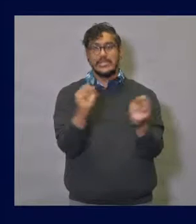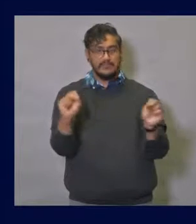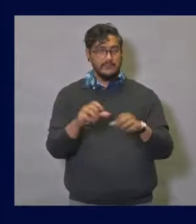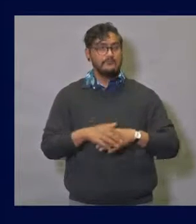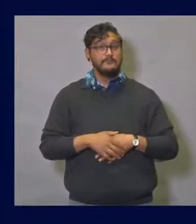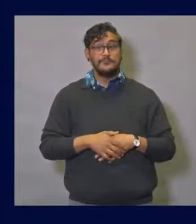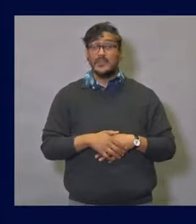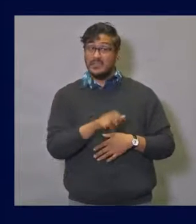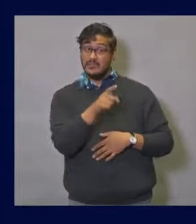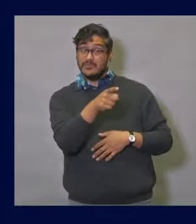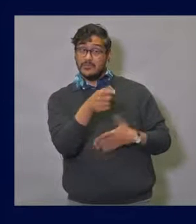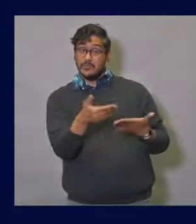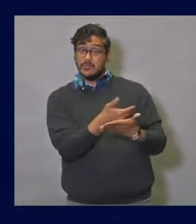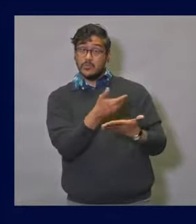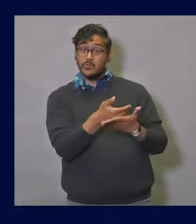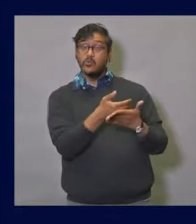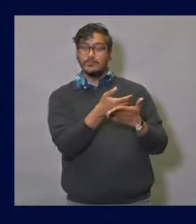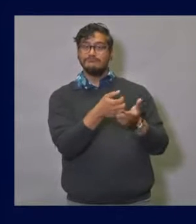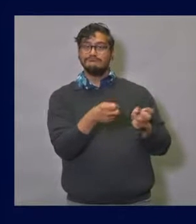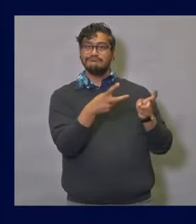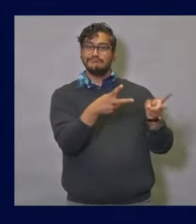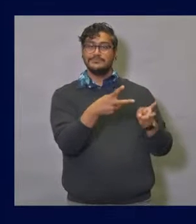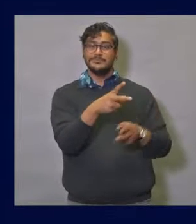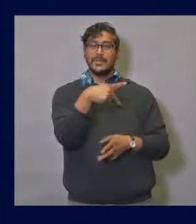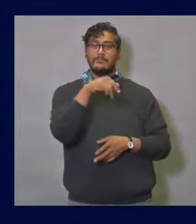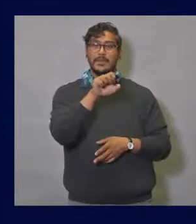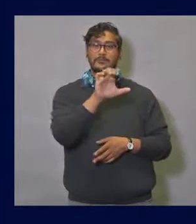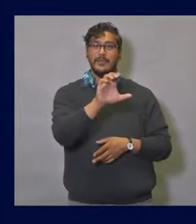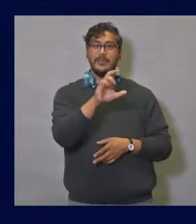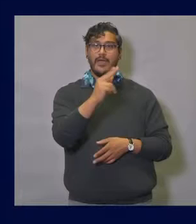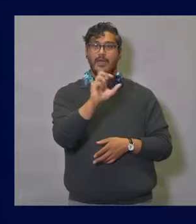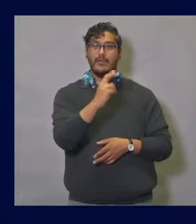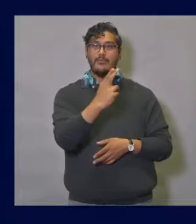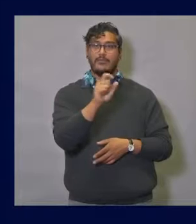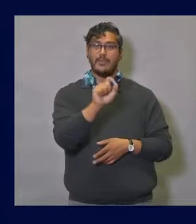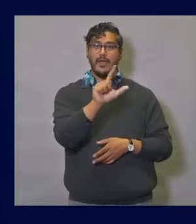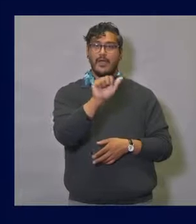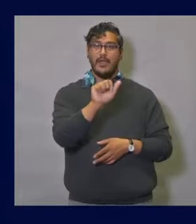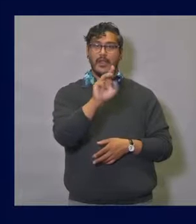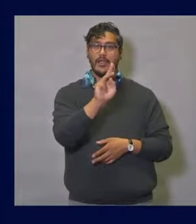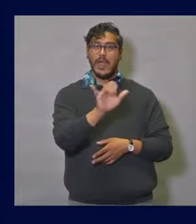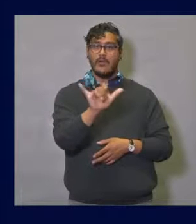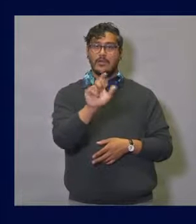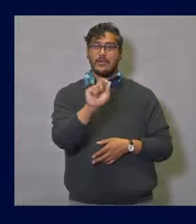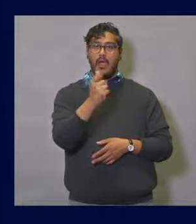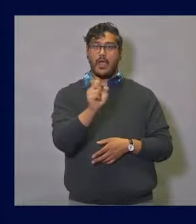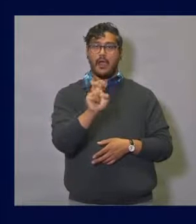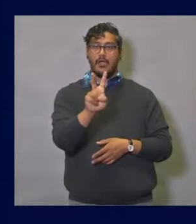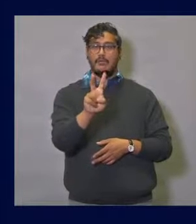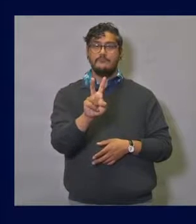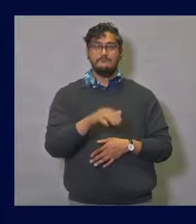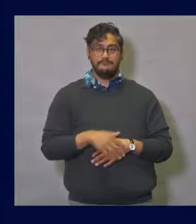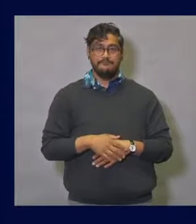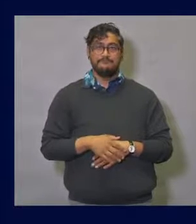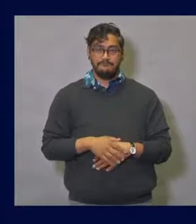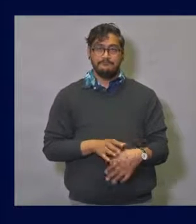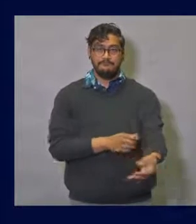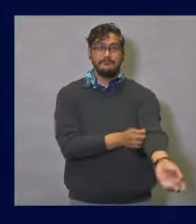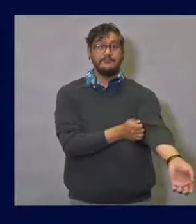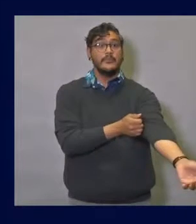YOU CAN FIND THESE UPDATED